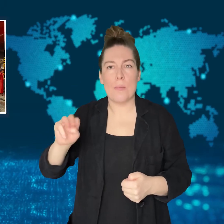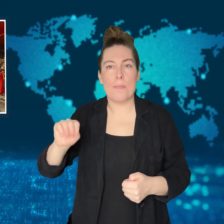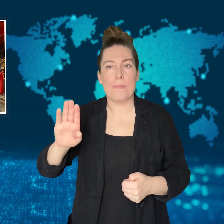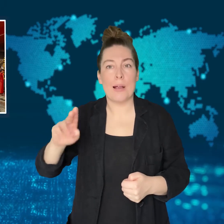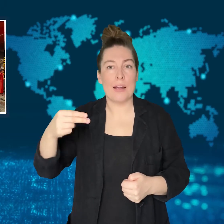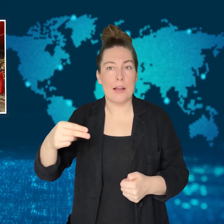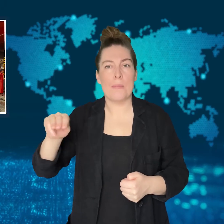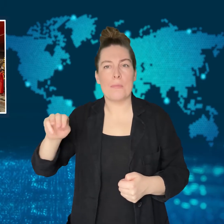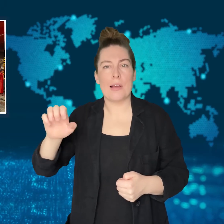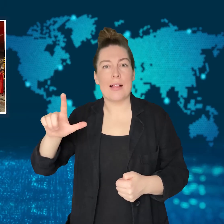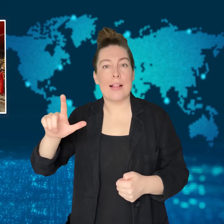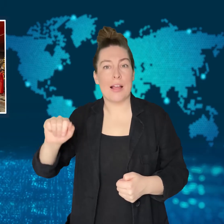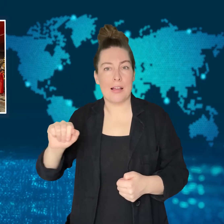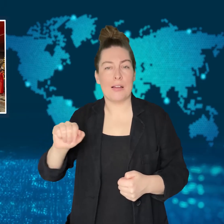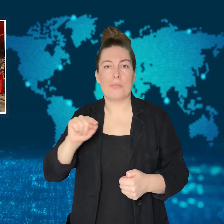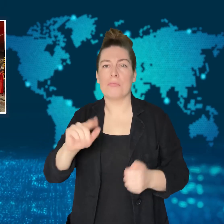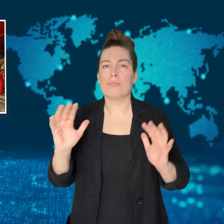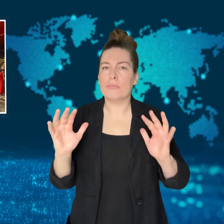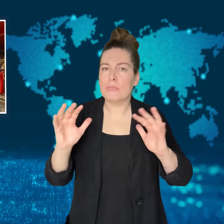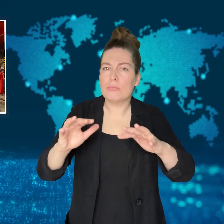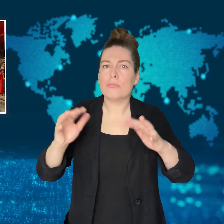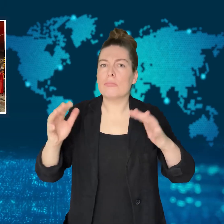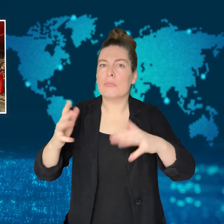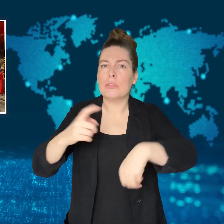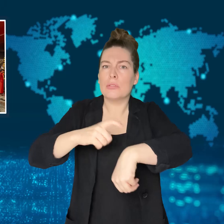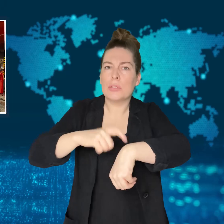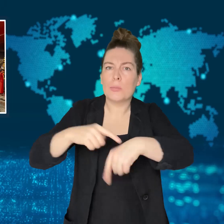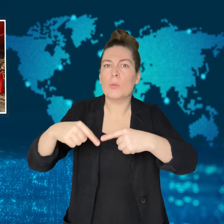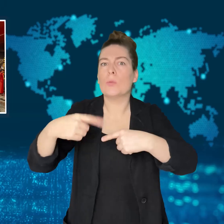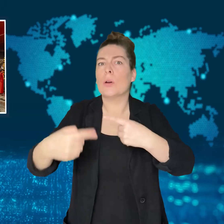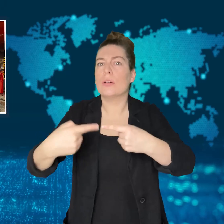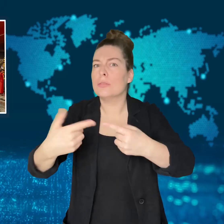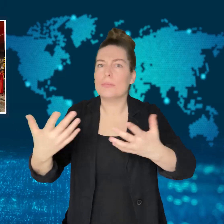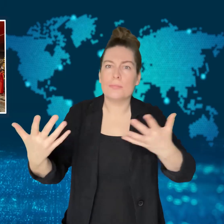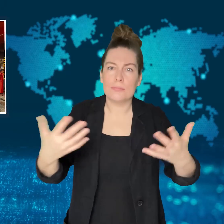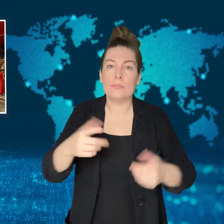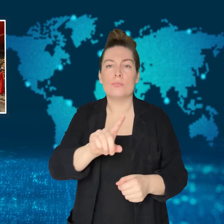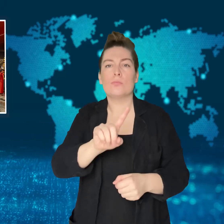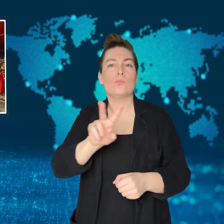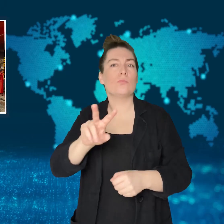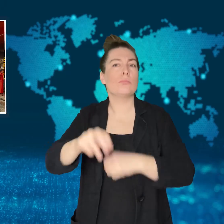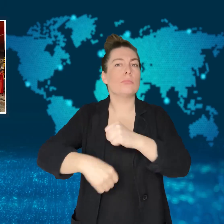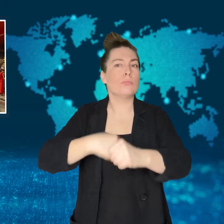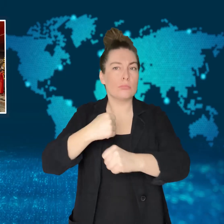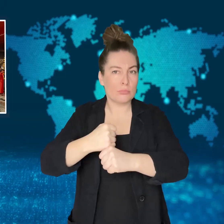occurs every 12 years on the banks of the Ganges, Yamuna,